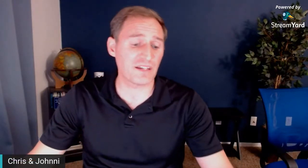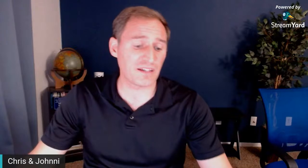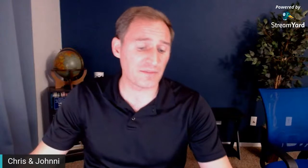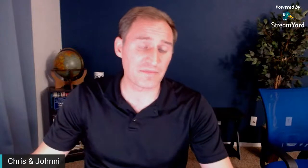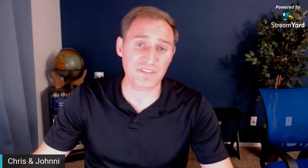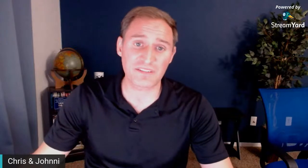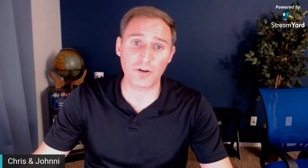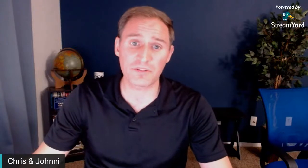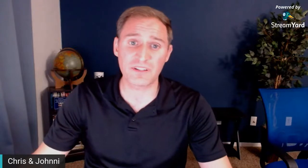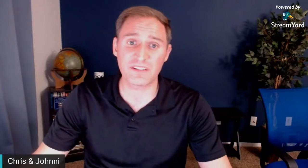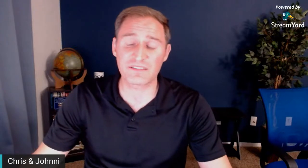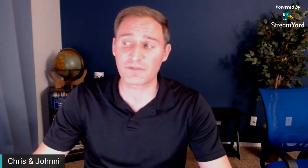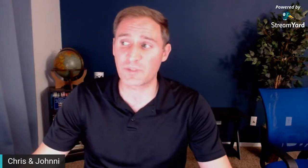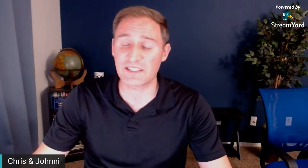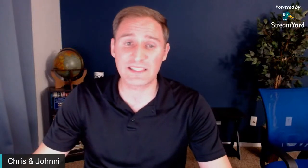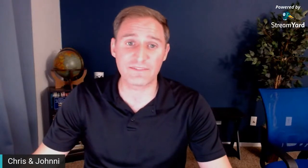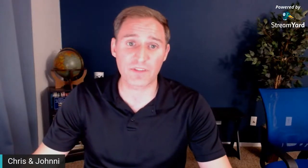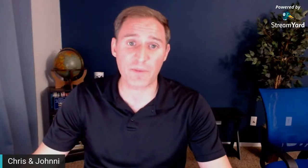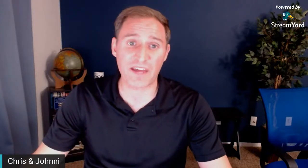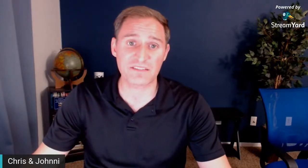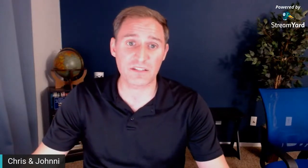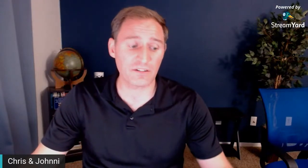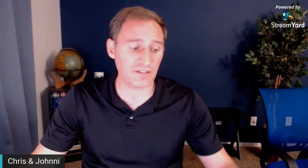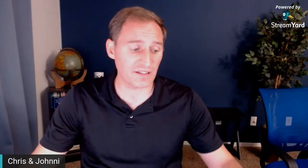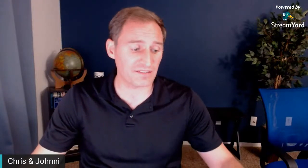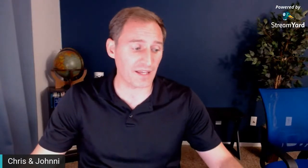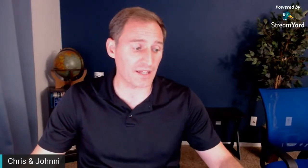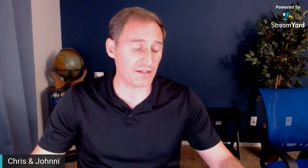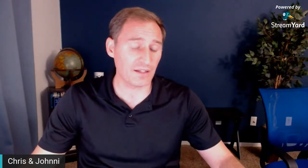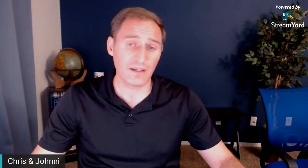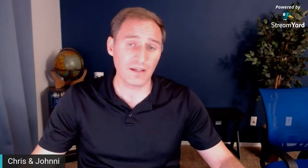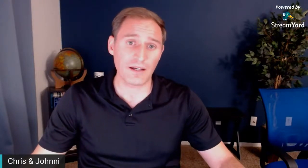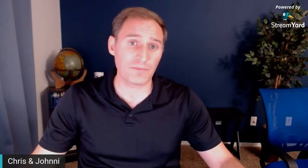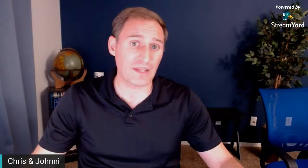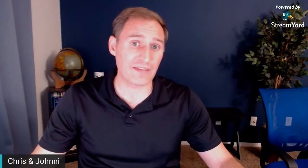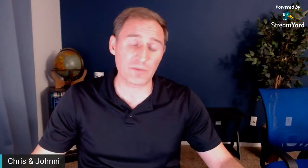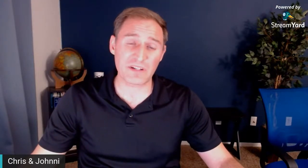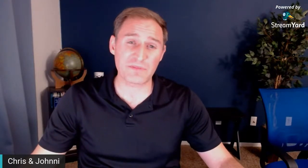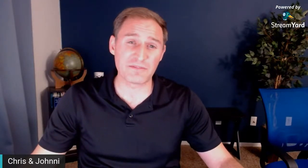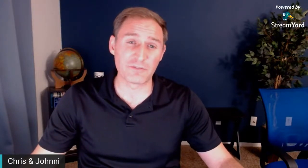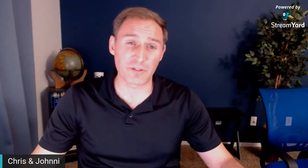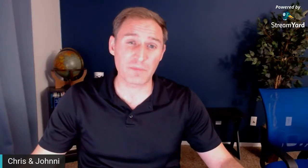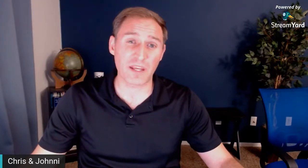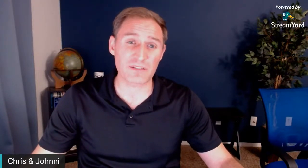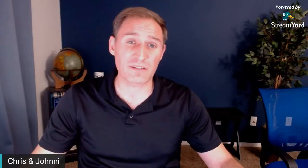um since holding these weekly for the past year is that everybody's been really patient